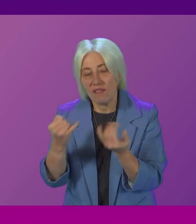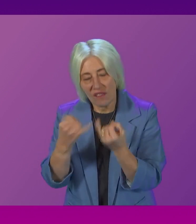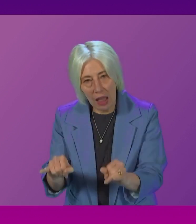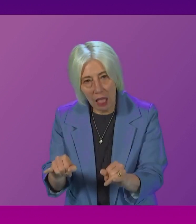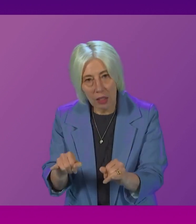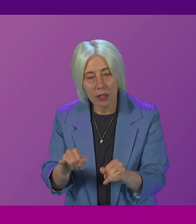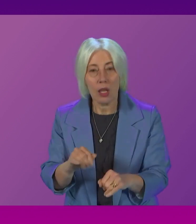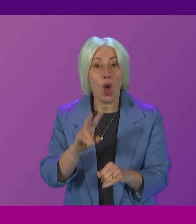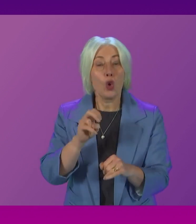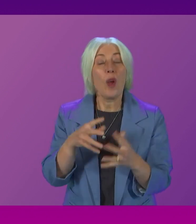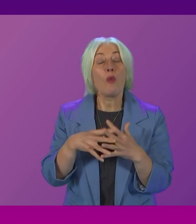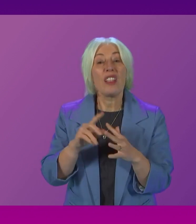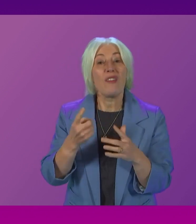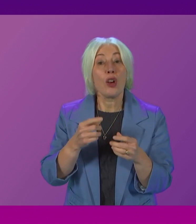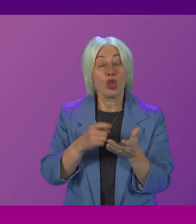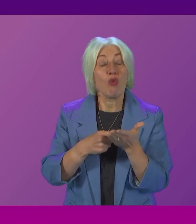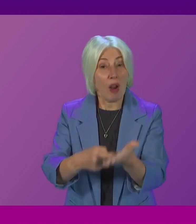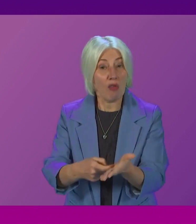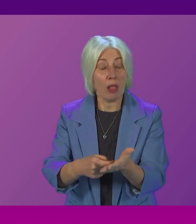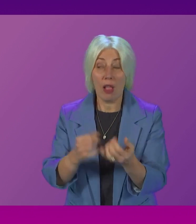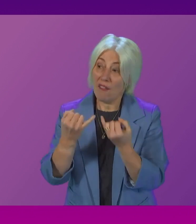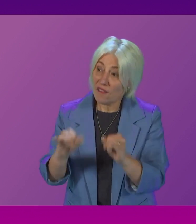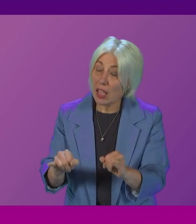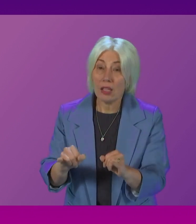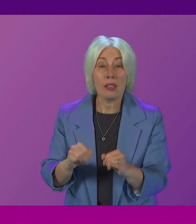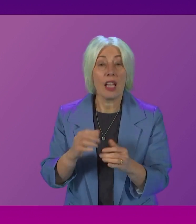it has failed. On the eight-week referral to treatment, it has failed. On cancer treatment